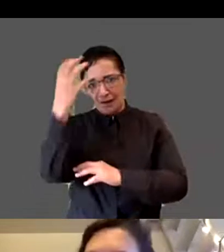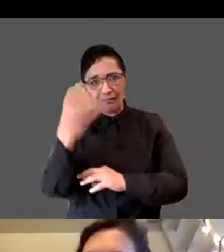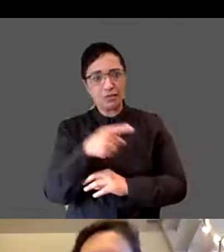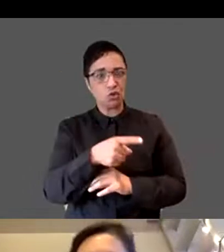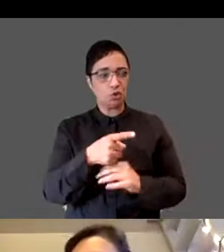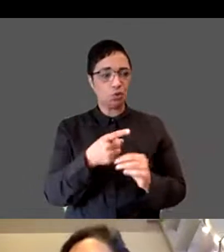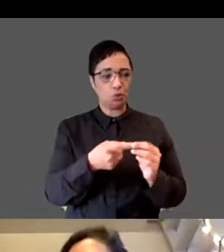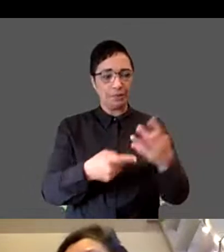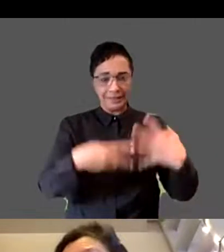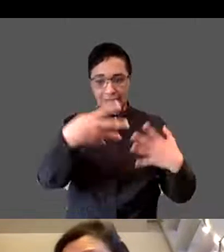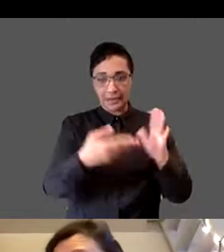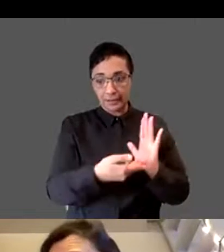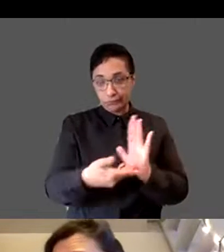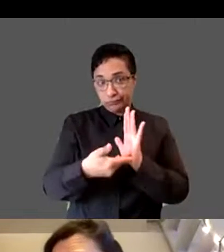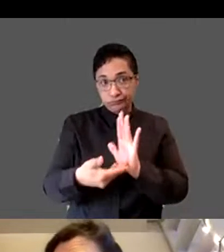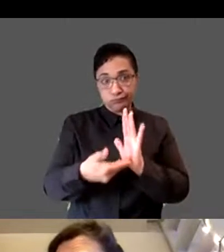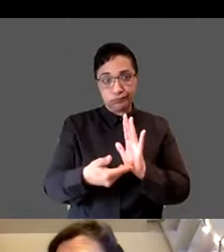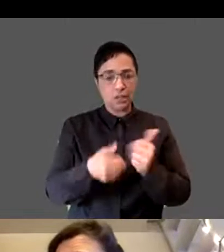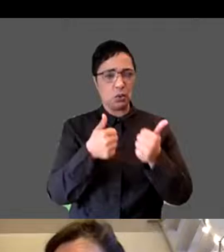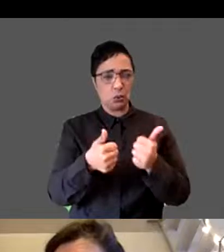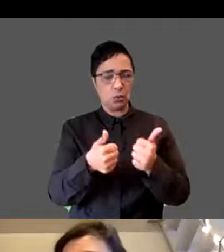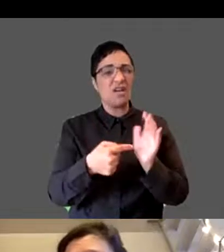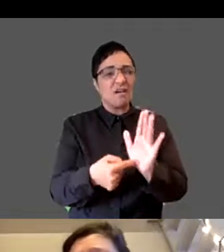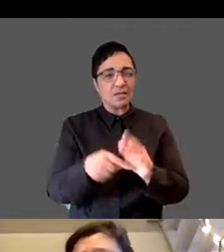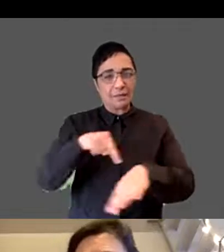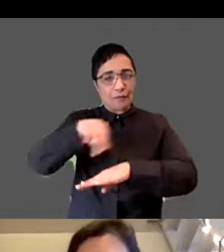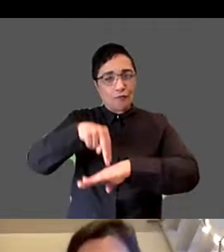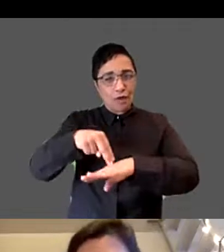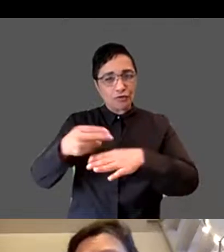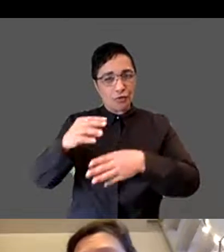is wonderful. So, if you are complementing the data that are already there, helping fill those gaps